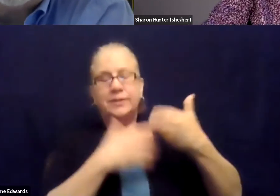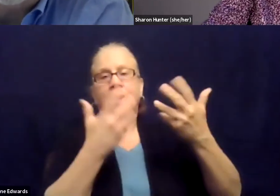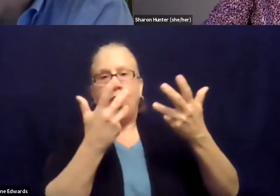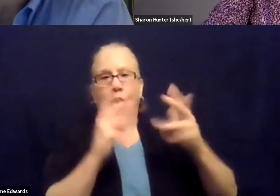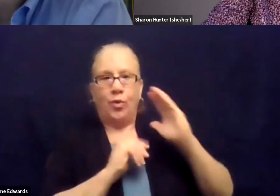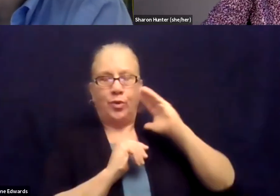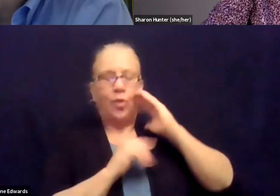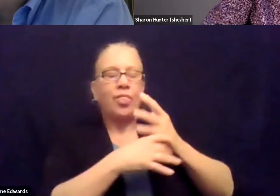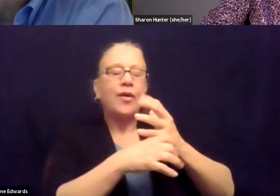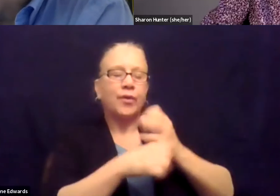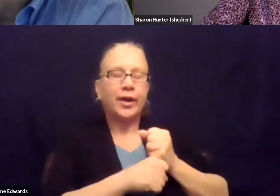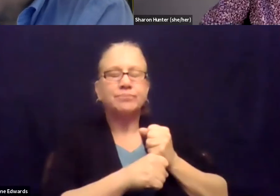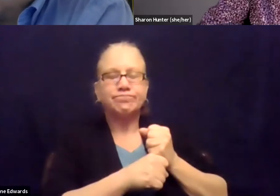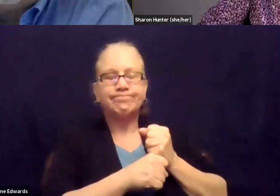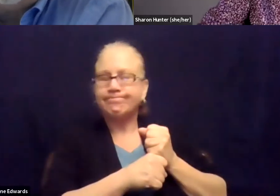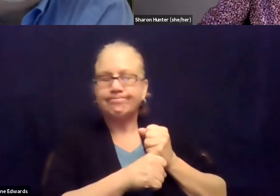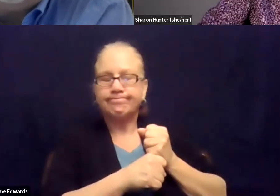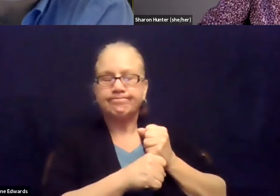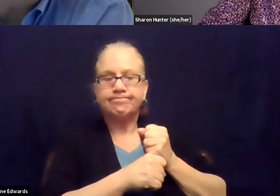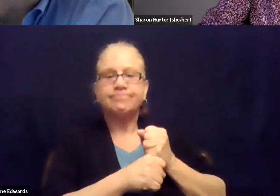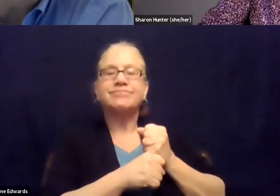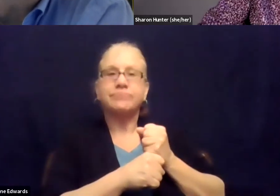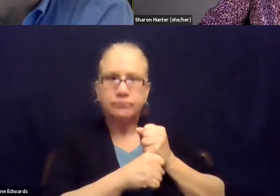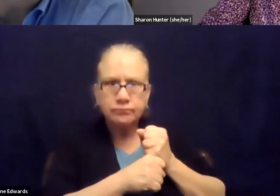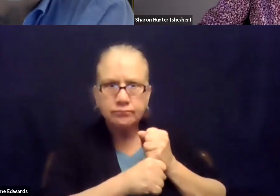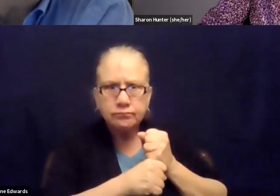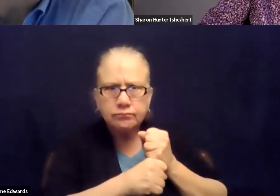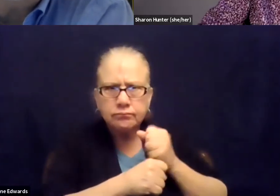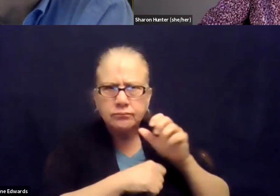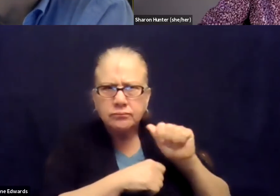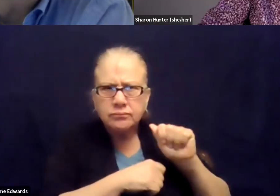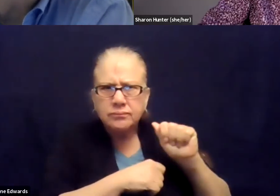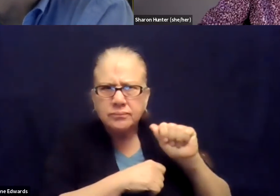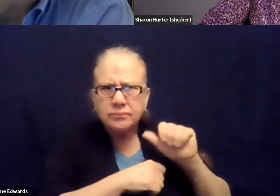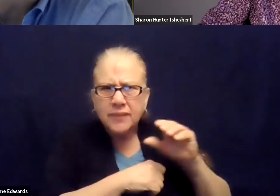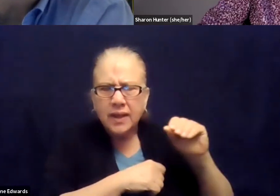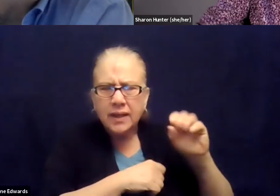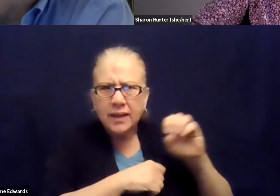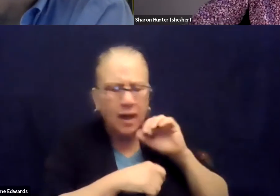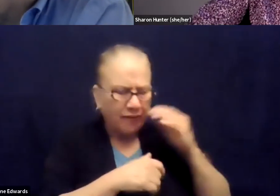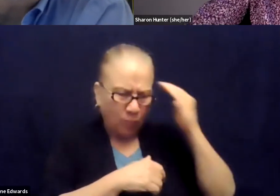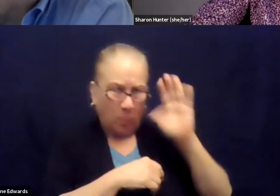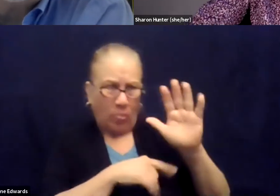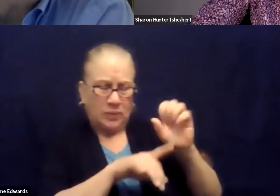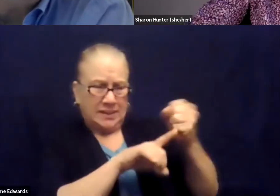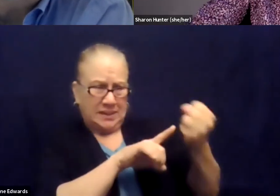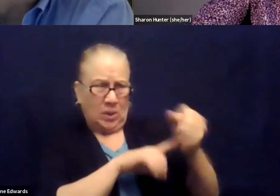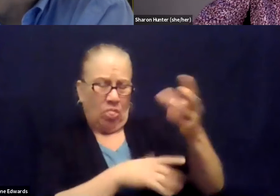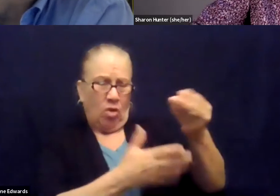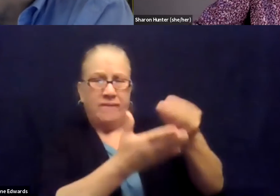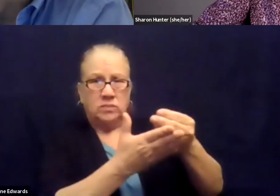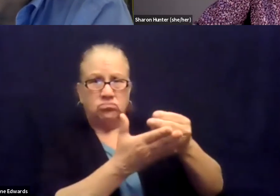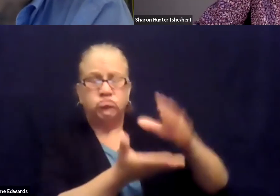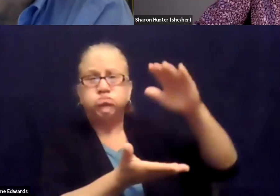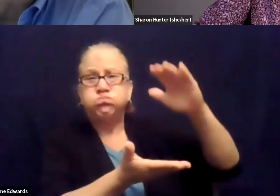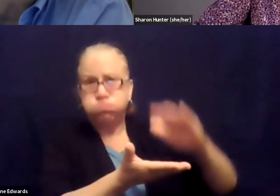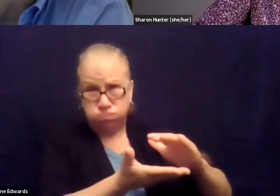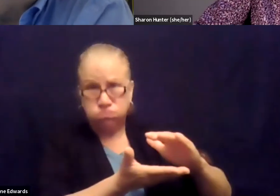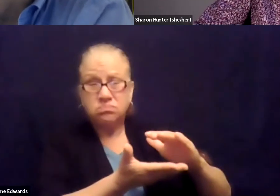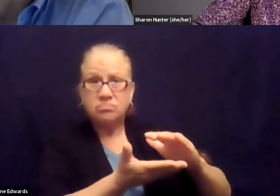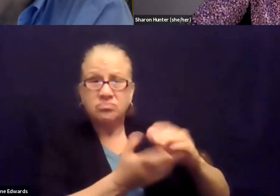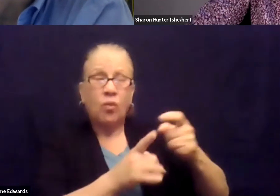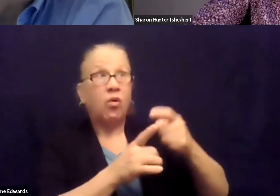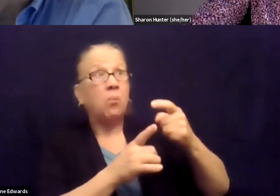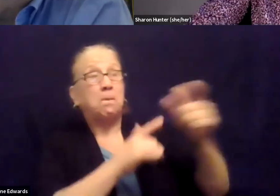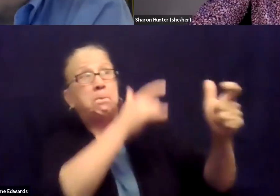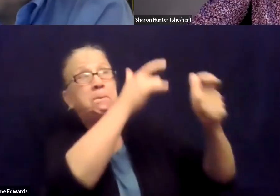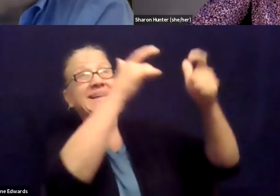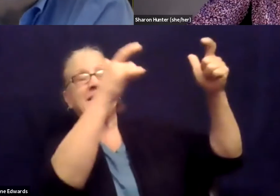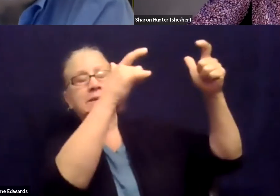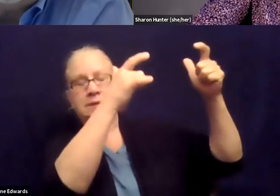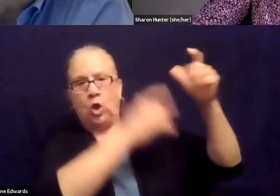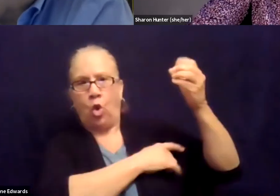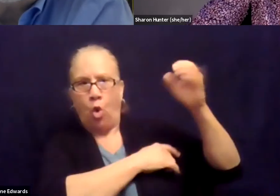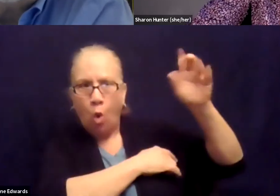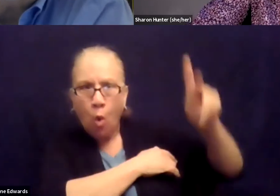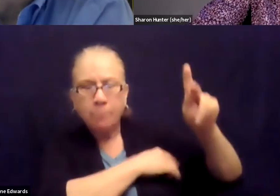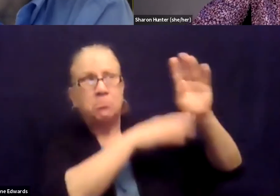be getting. I'm not familiar with funding, mostly from corporate. They have been hit by pandemic.